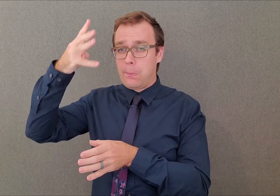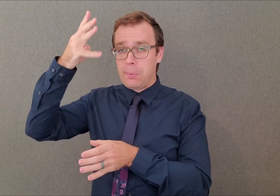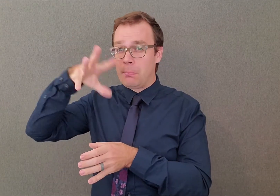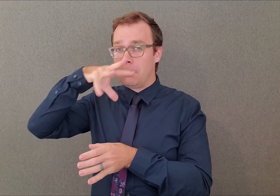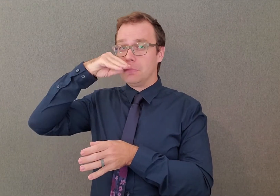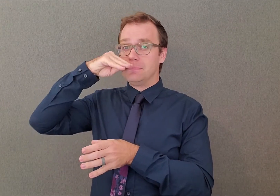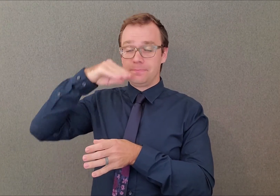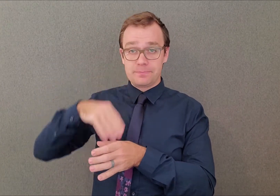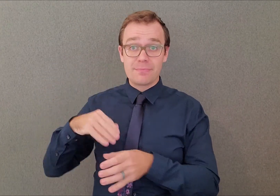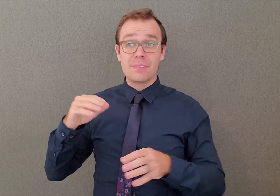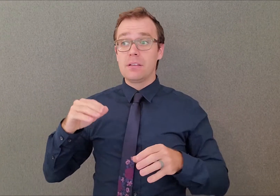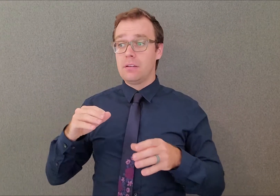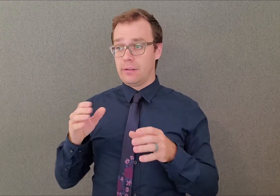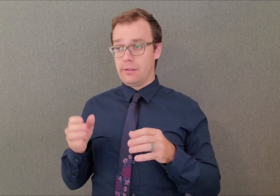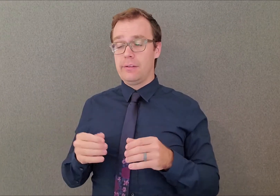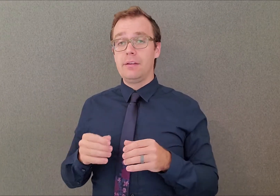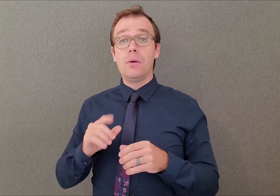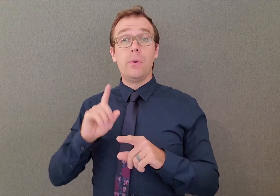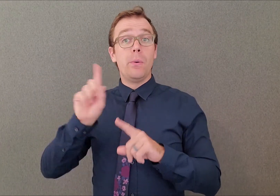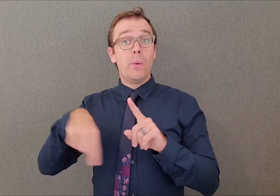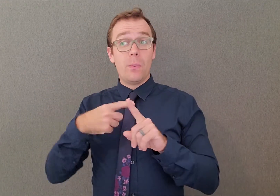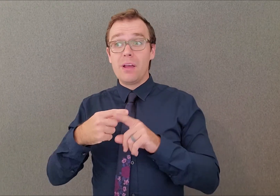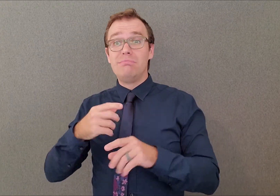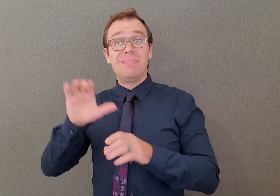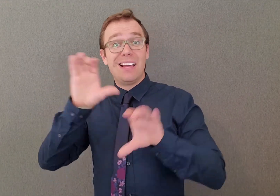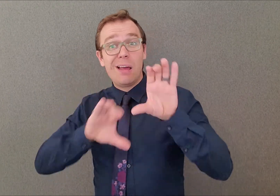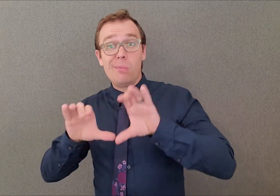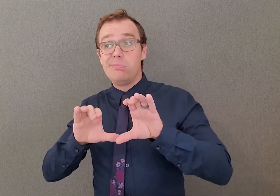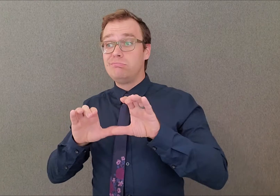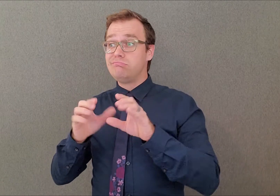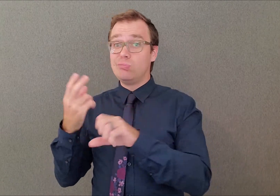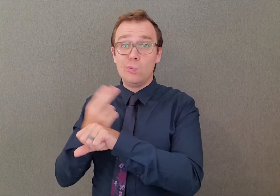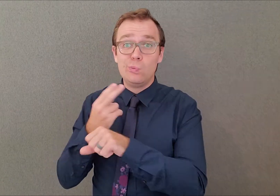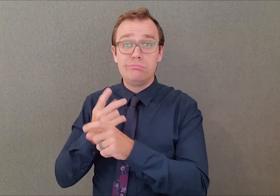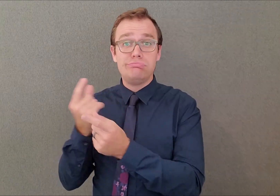Turn on fans and open windows when using household chemical products.